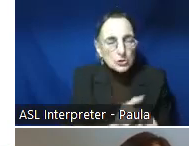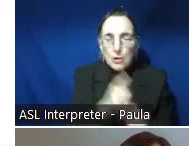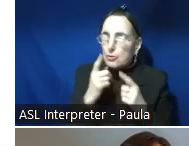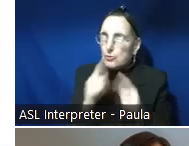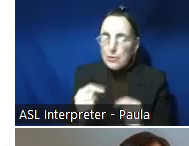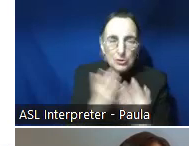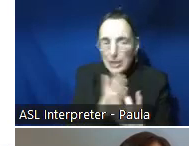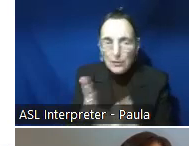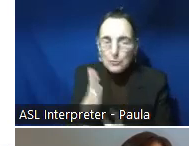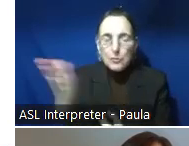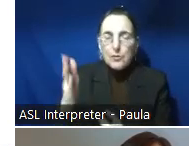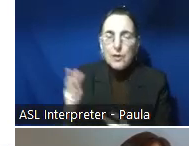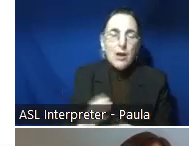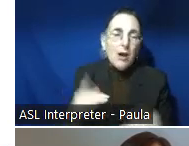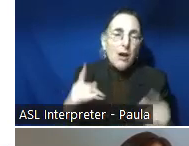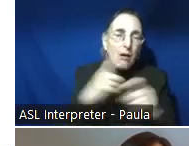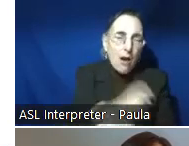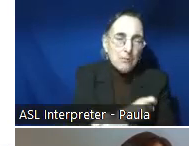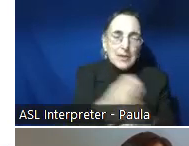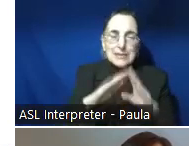Partnerships across the housing, disability,